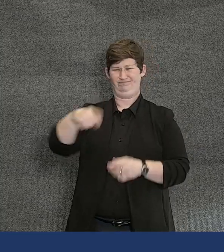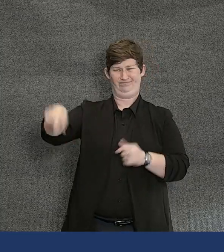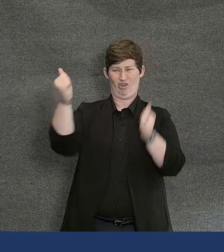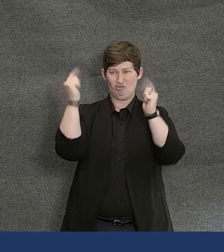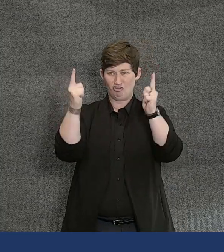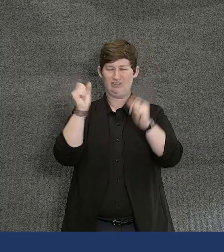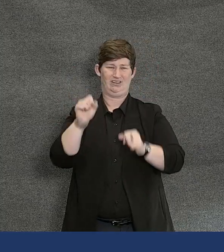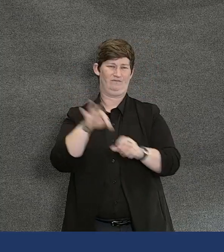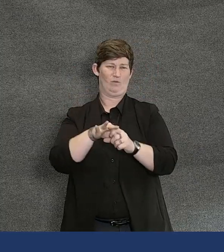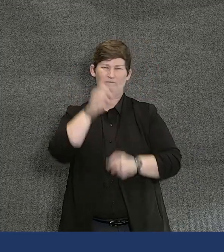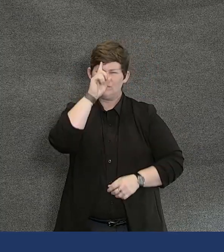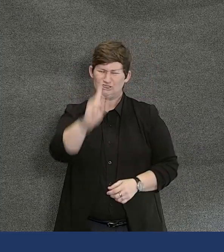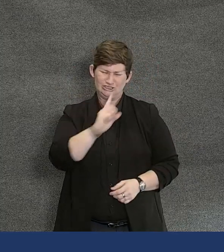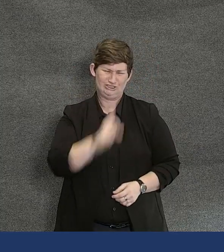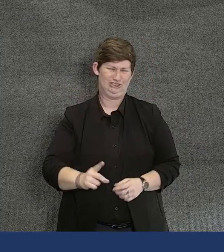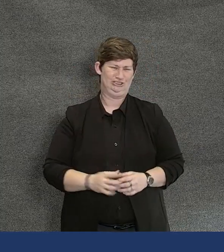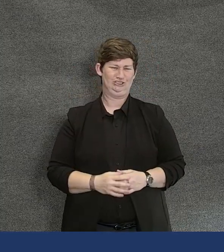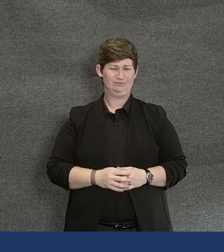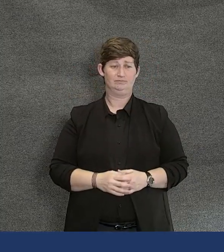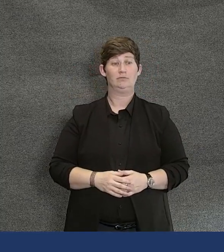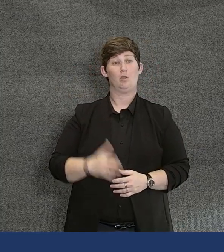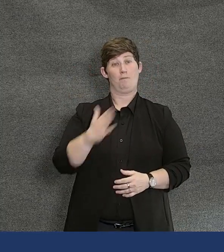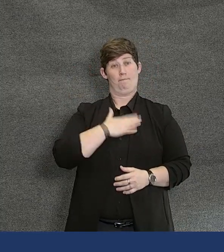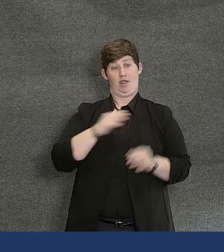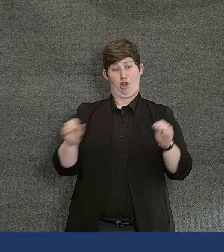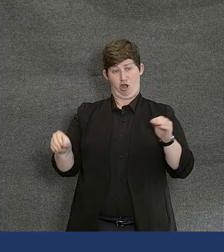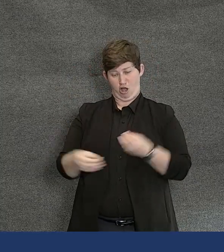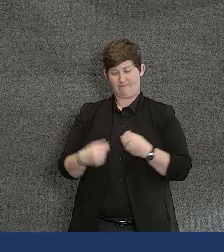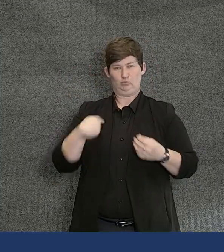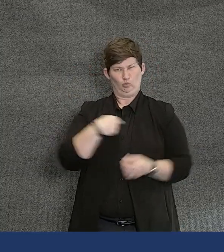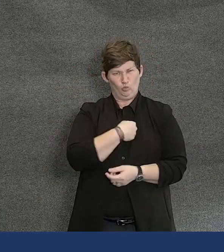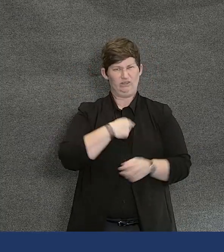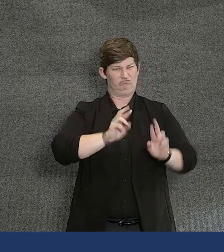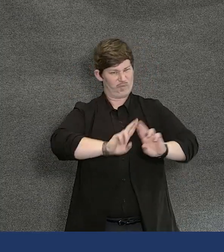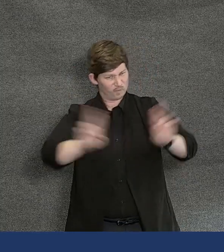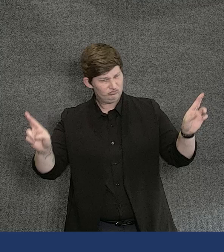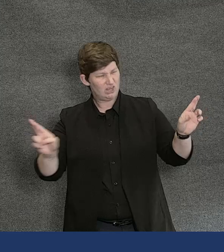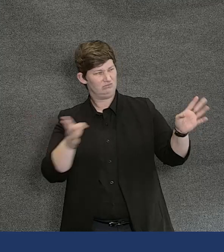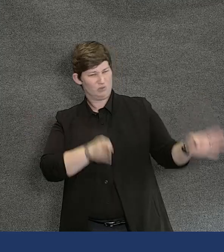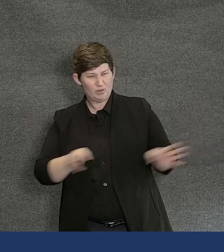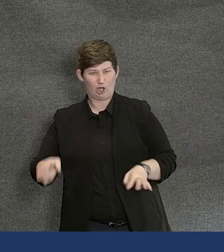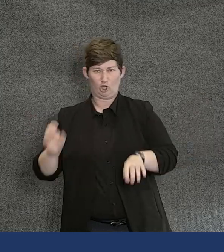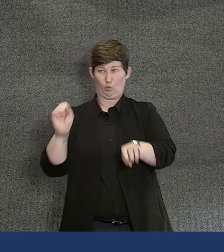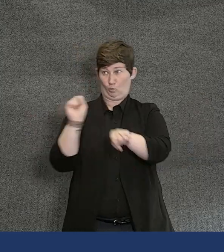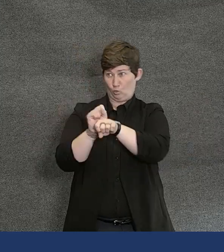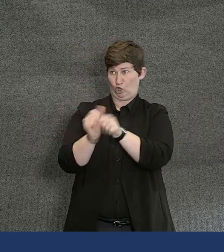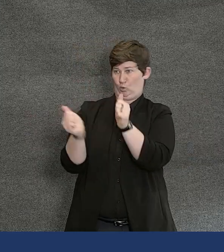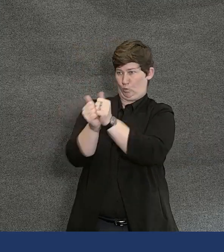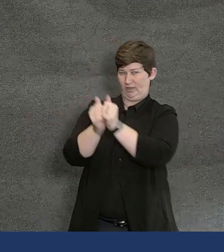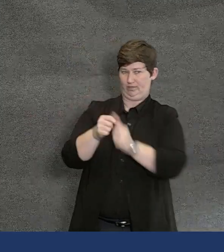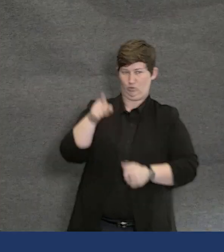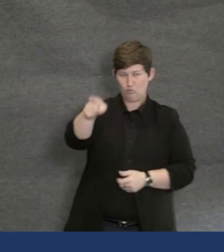My office is prepared to stand up with you, to stand up for our country, to stand up